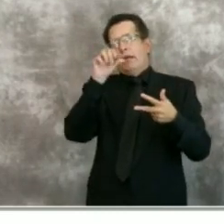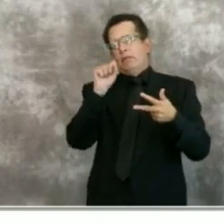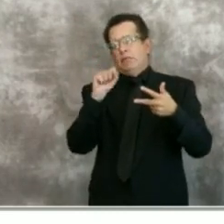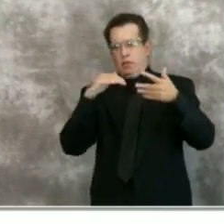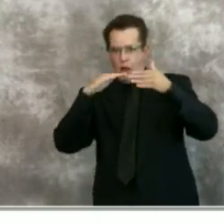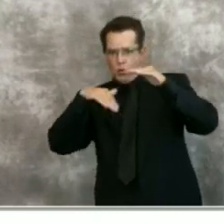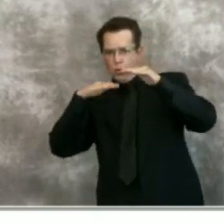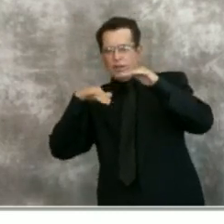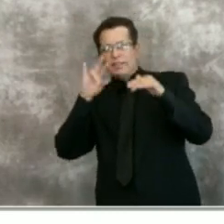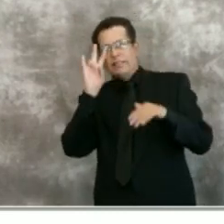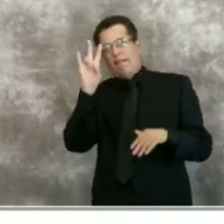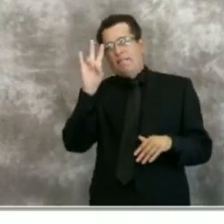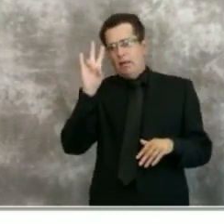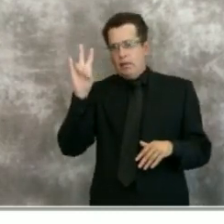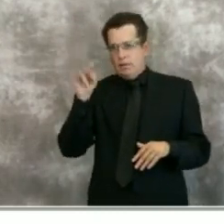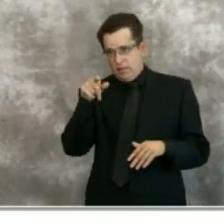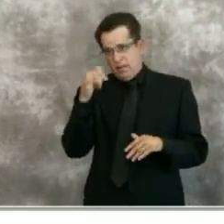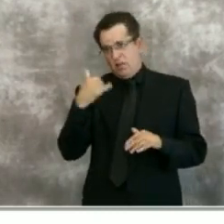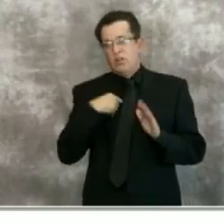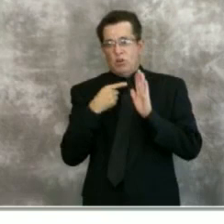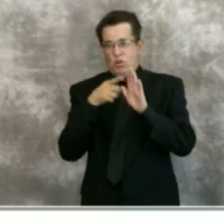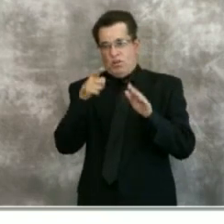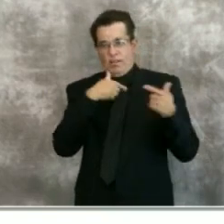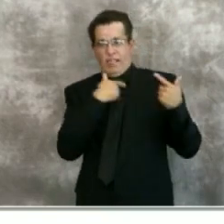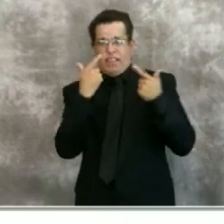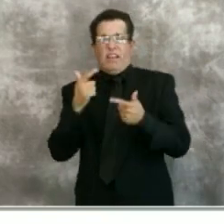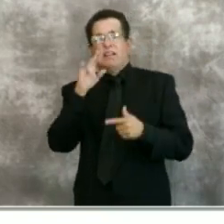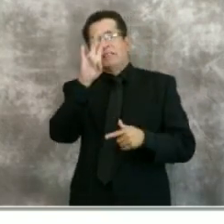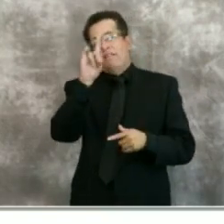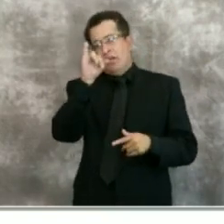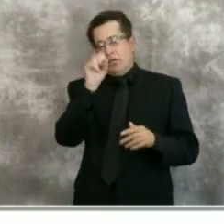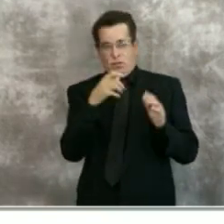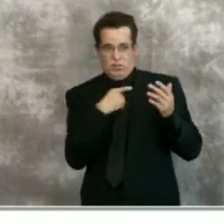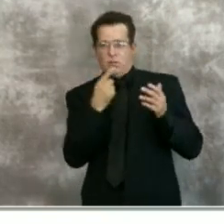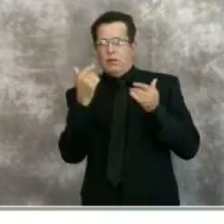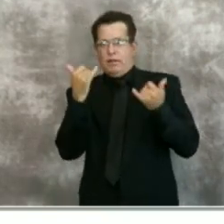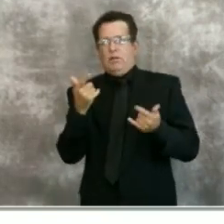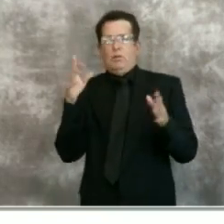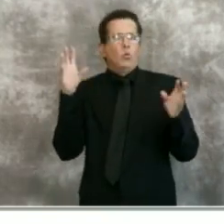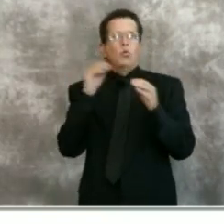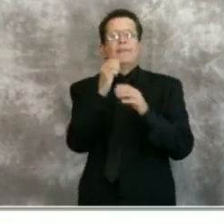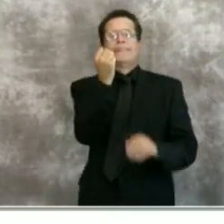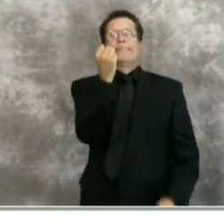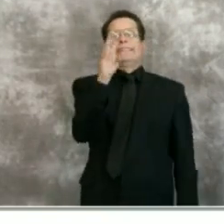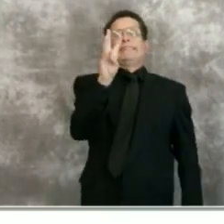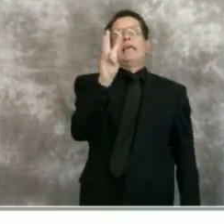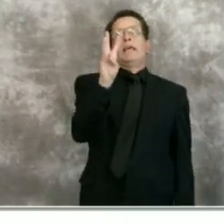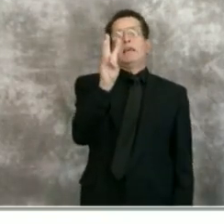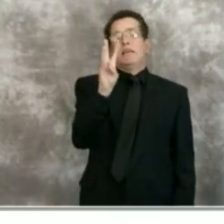NUMBER 2. THESE ARE OUTBREAKS THE DISTRIBUTOR IS 7 OR MORE OUTBREAKS IN THE LAST 7 DAYS